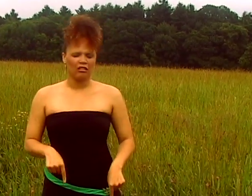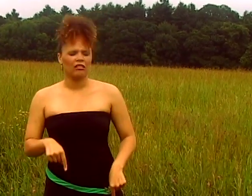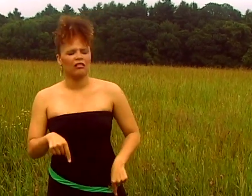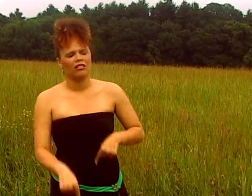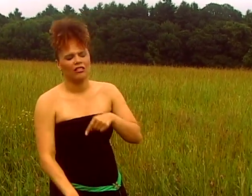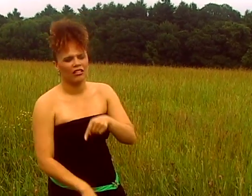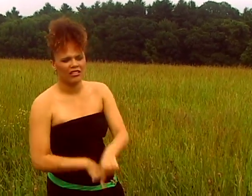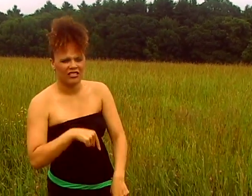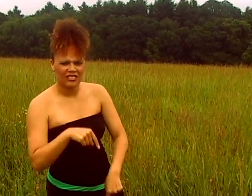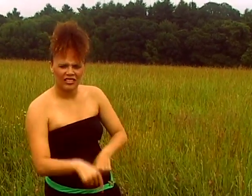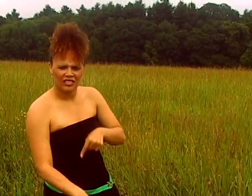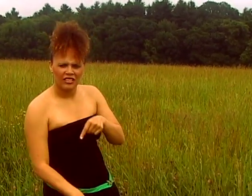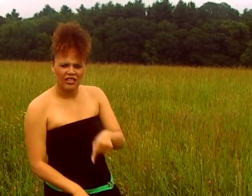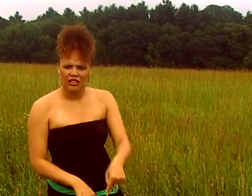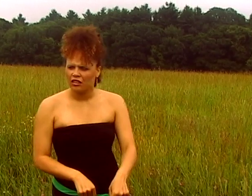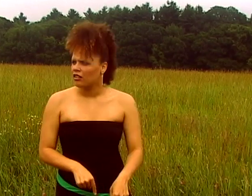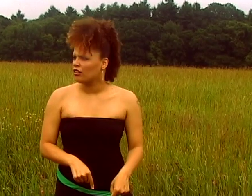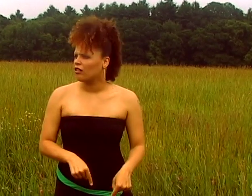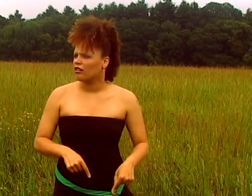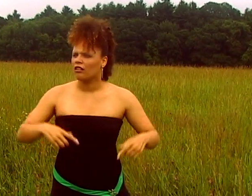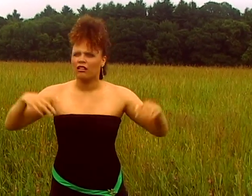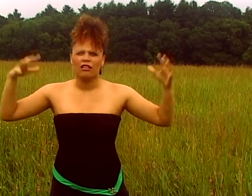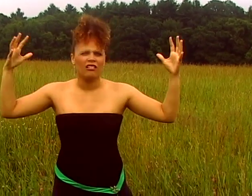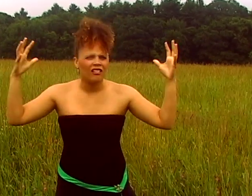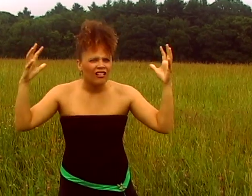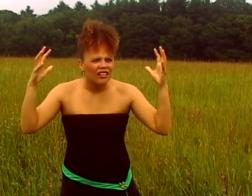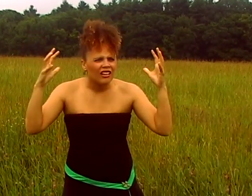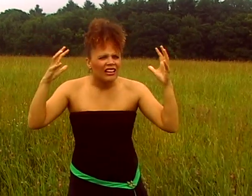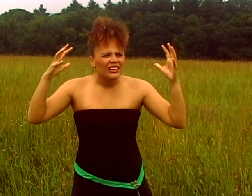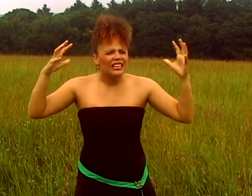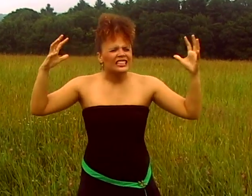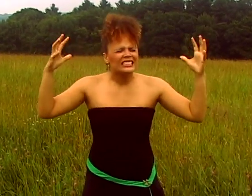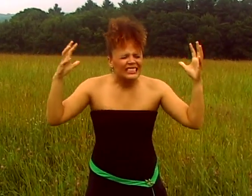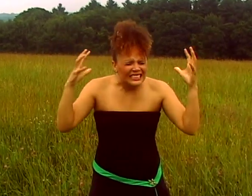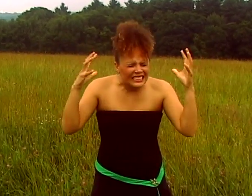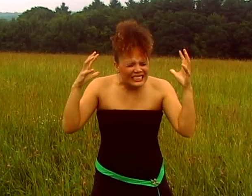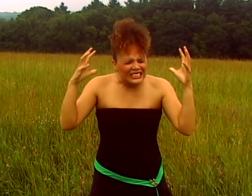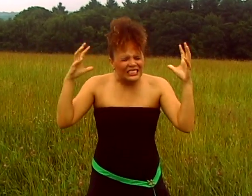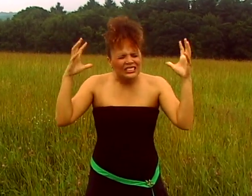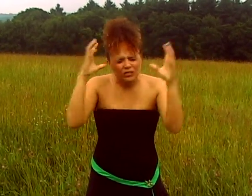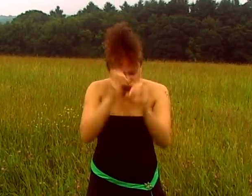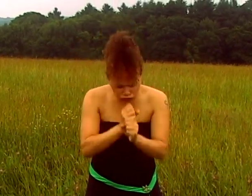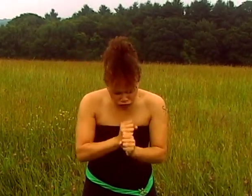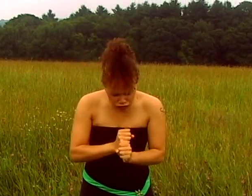Far below, far, far below.